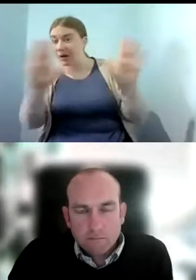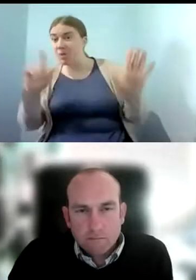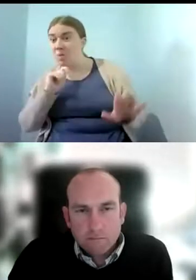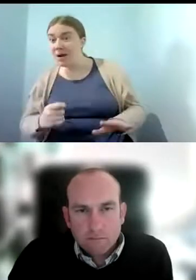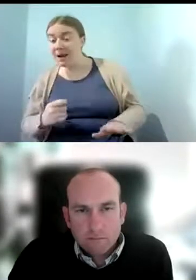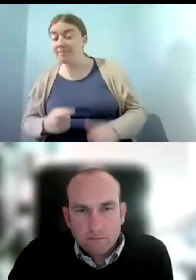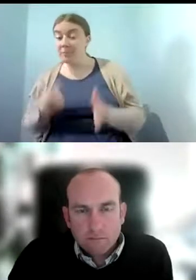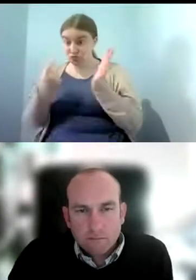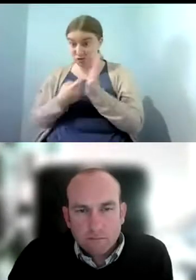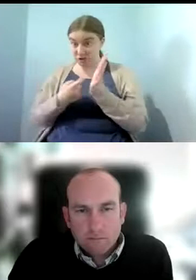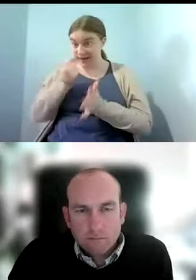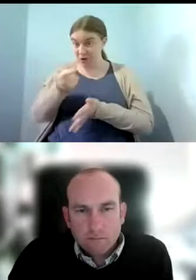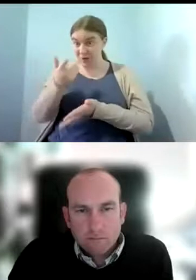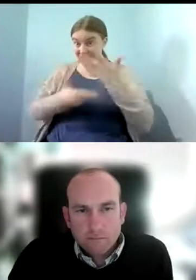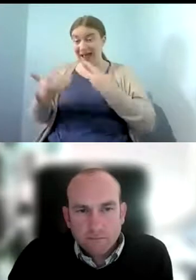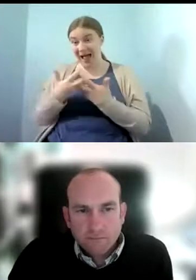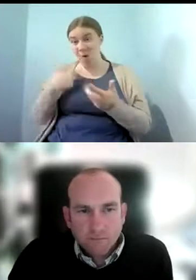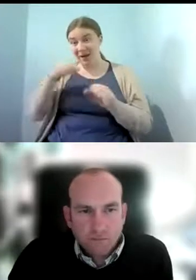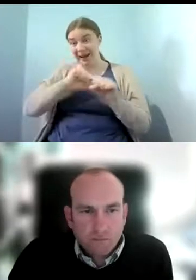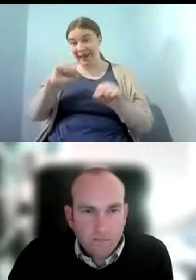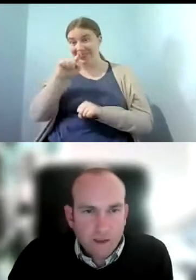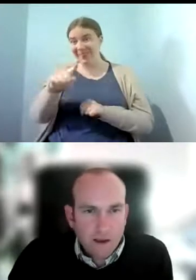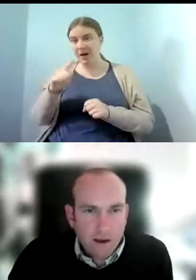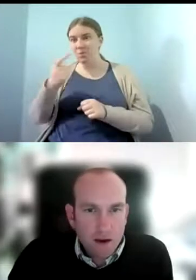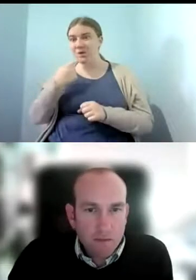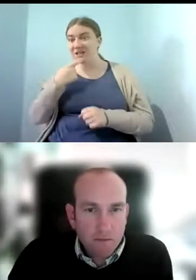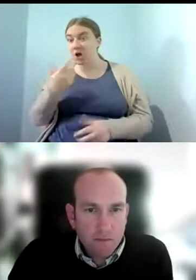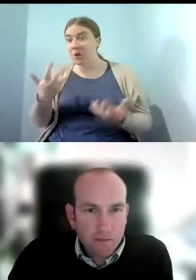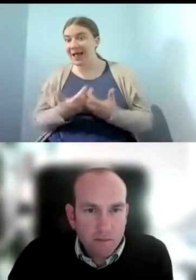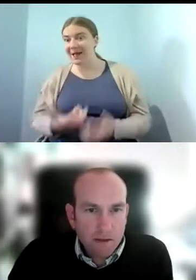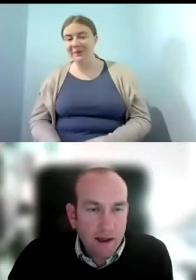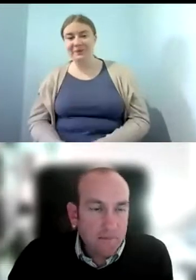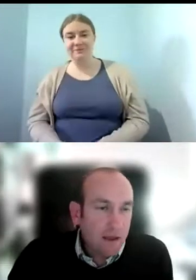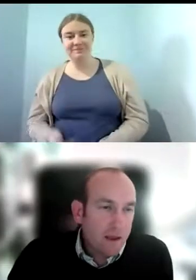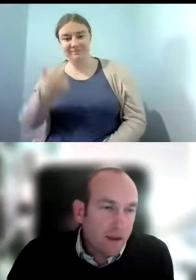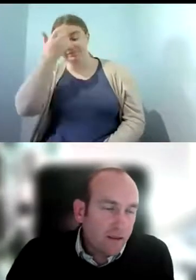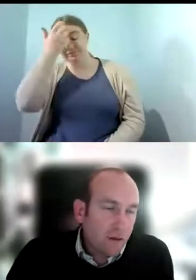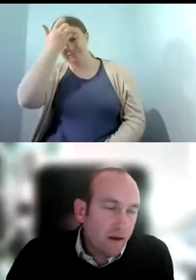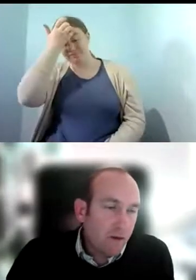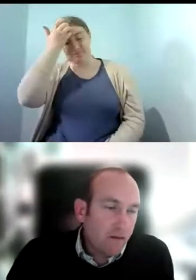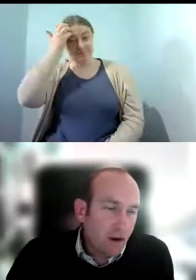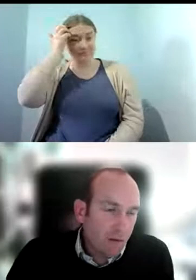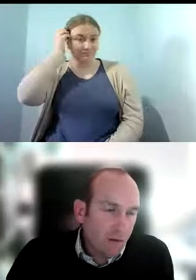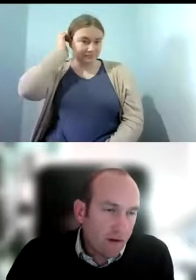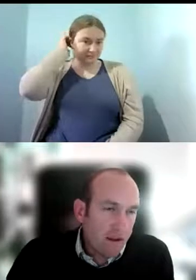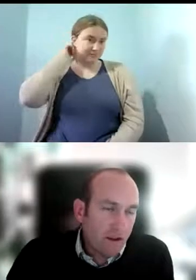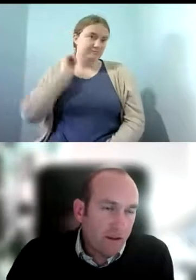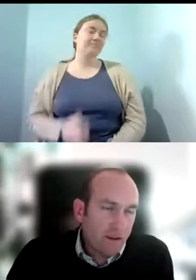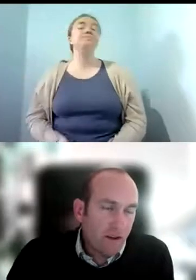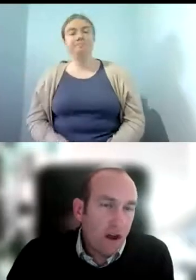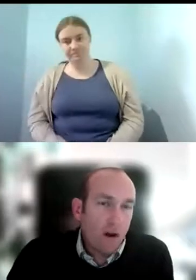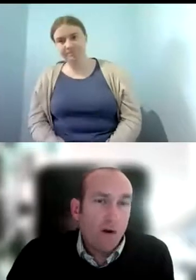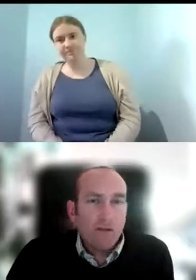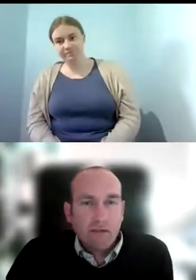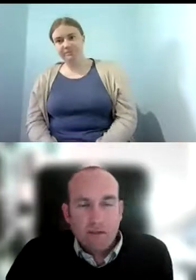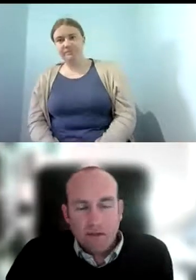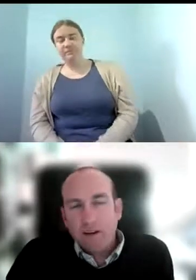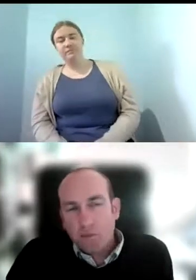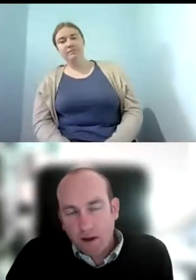you explained how we do clean the window um so we we've got we can turn off the fish pass